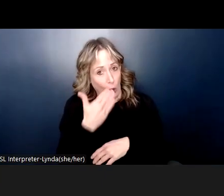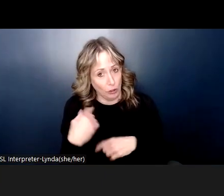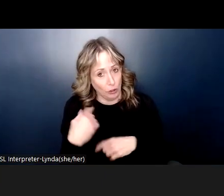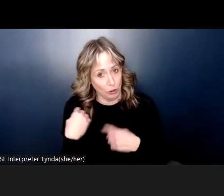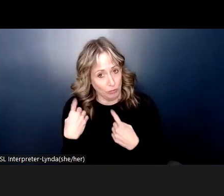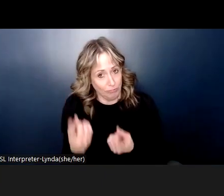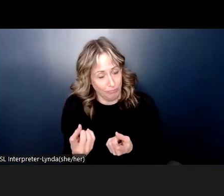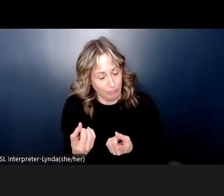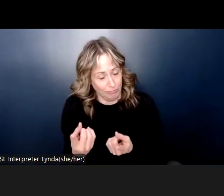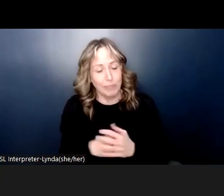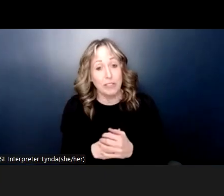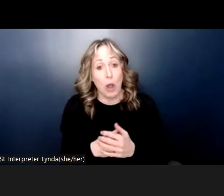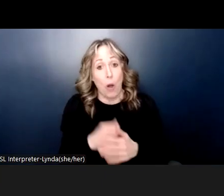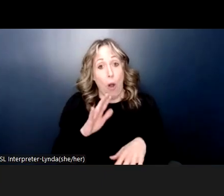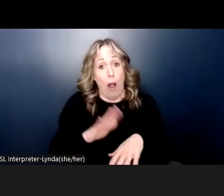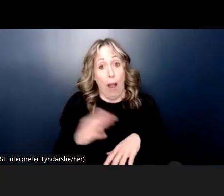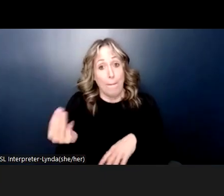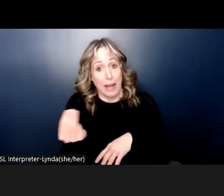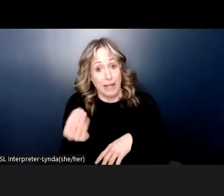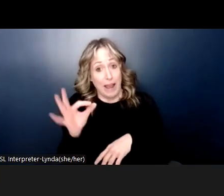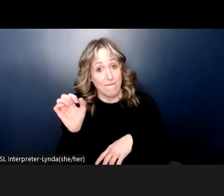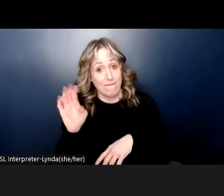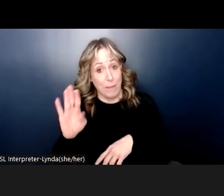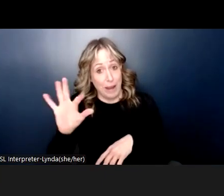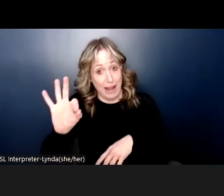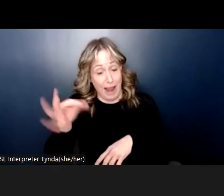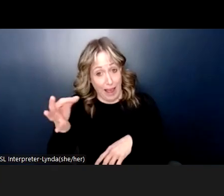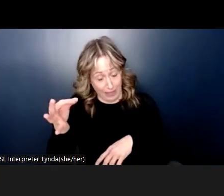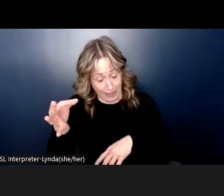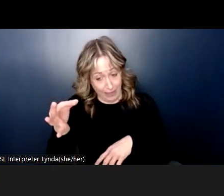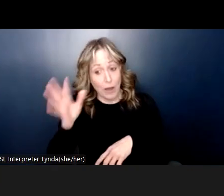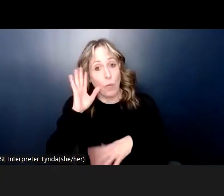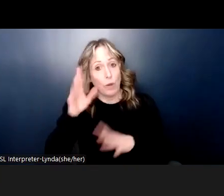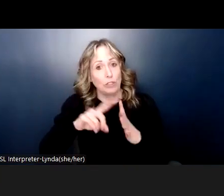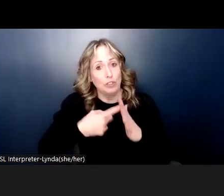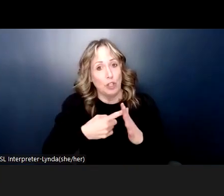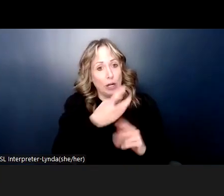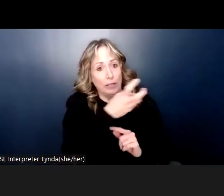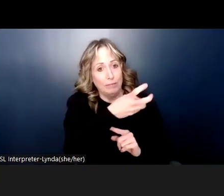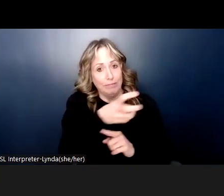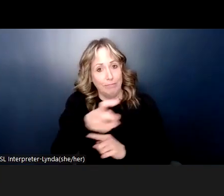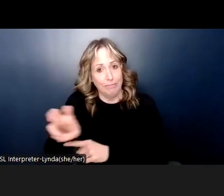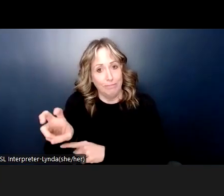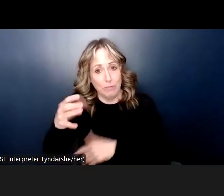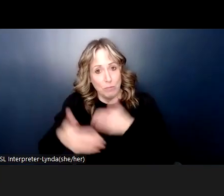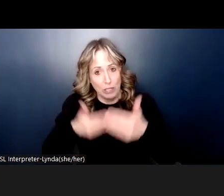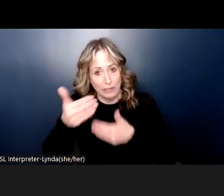So on Monday, it will be February 9th and we will start the cut over process. You've seen this slide